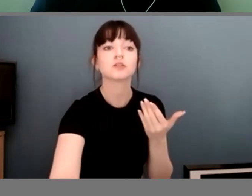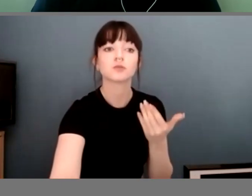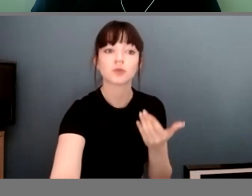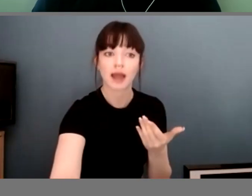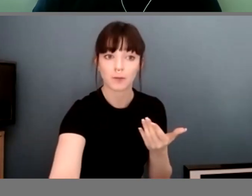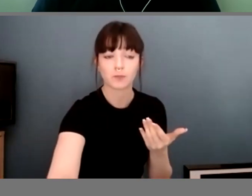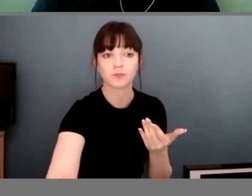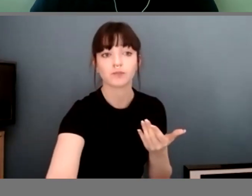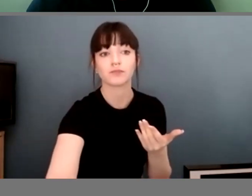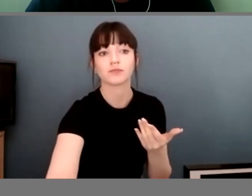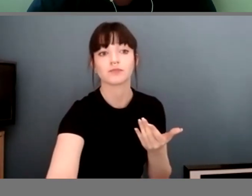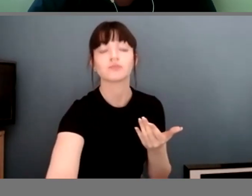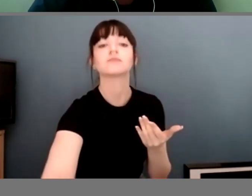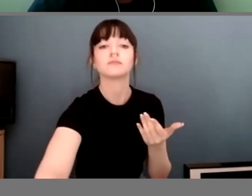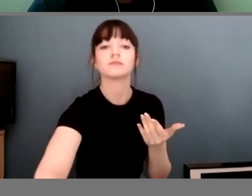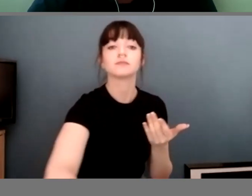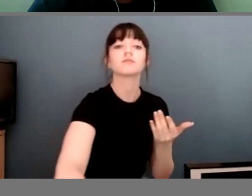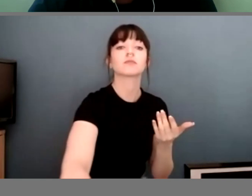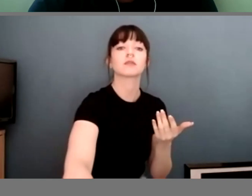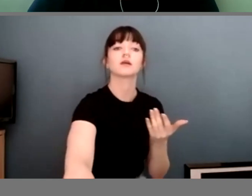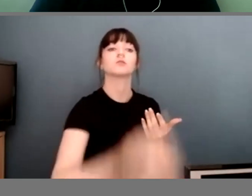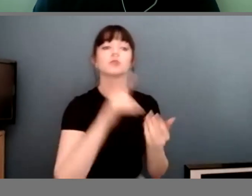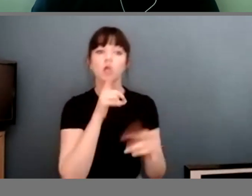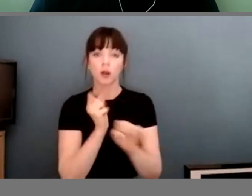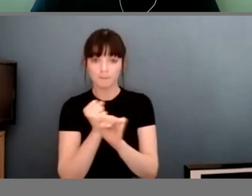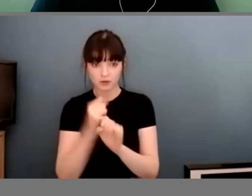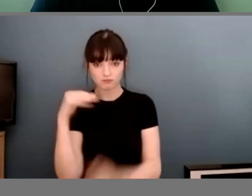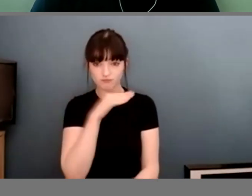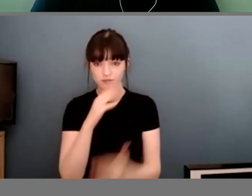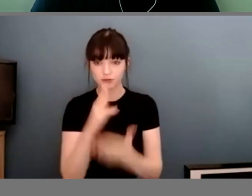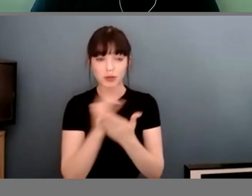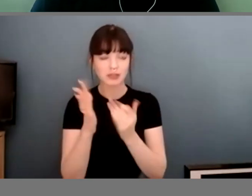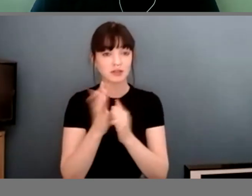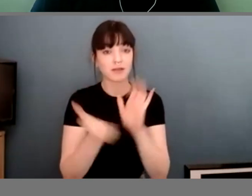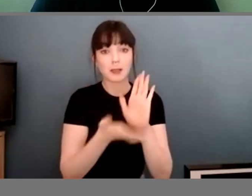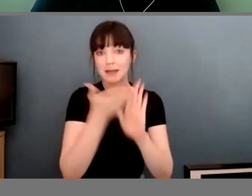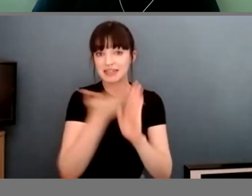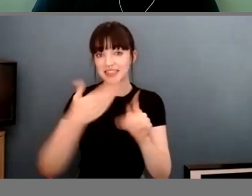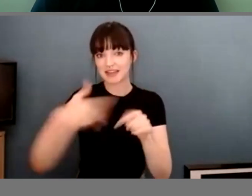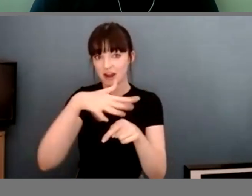Act that impact on the built environment there are four I want to concentrate on. Section 25